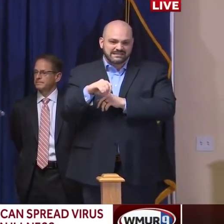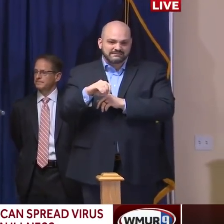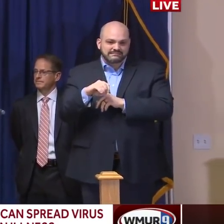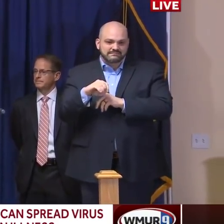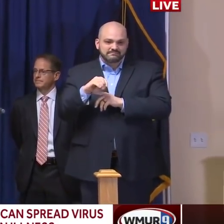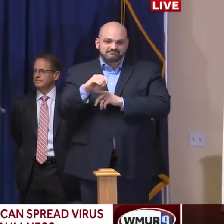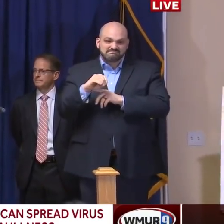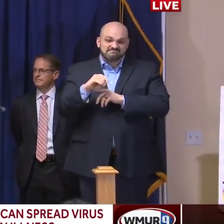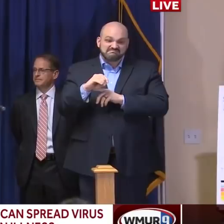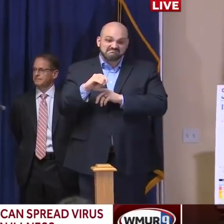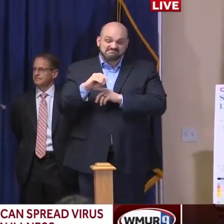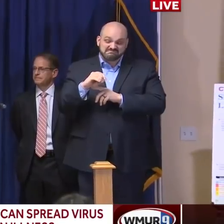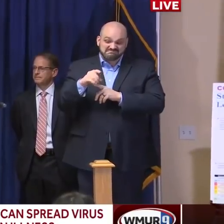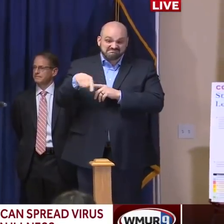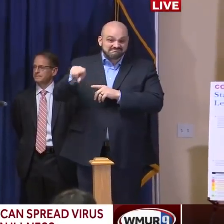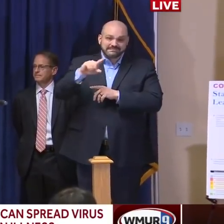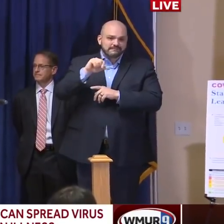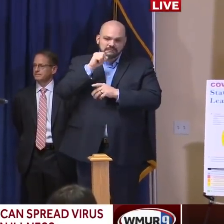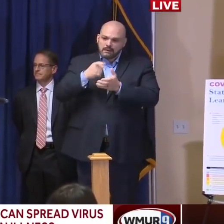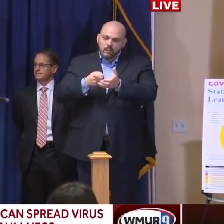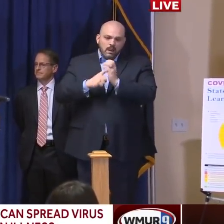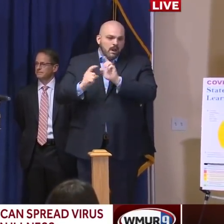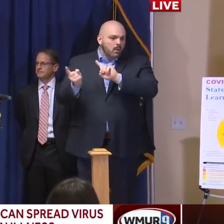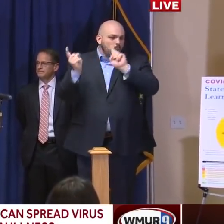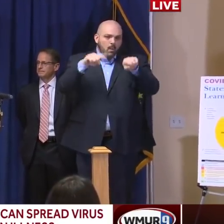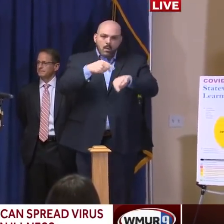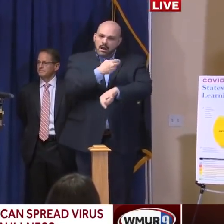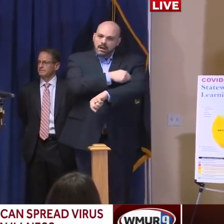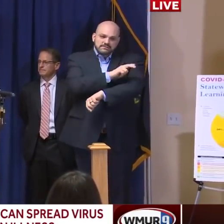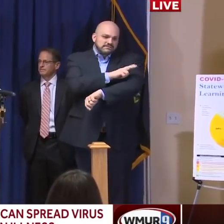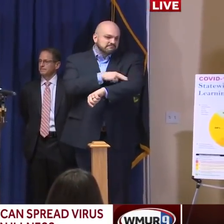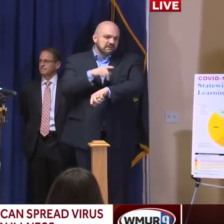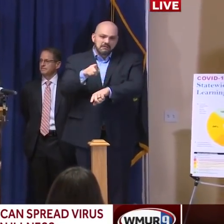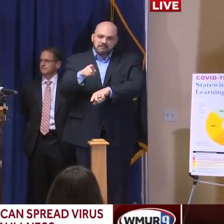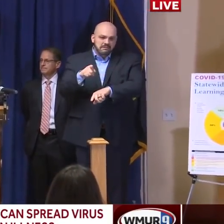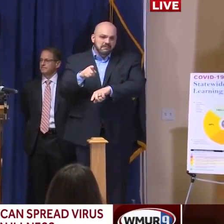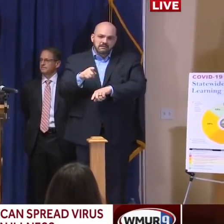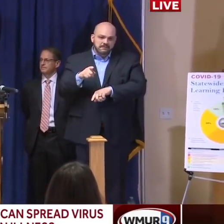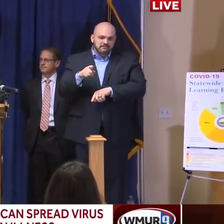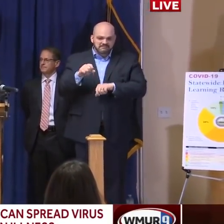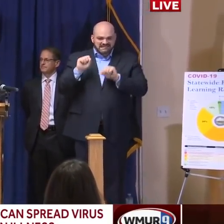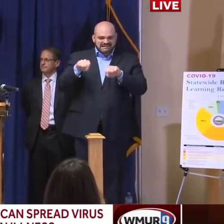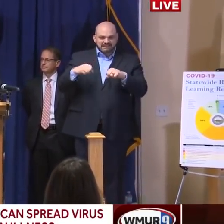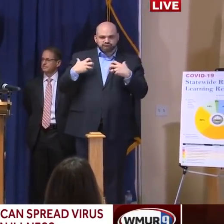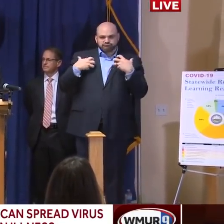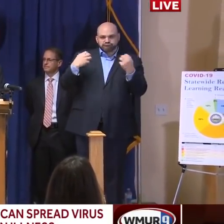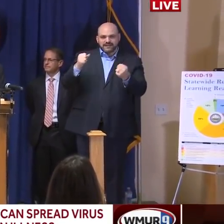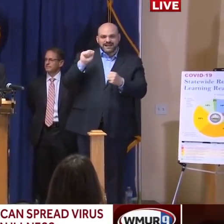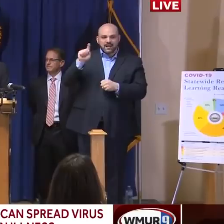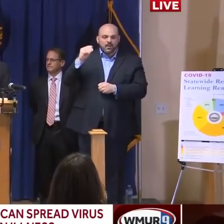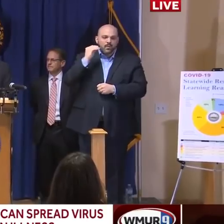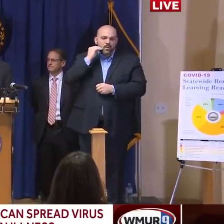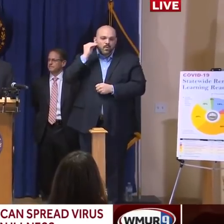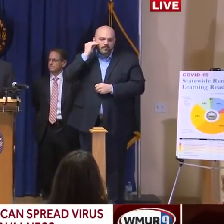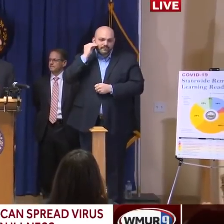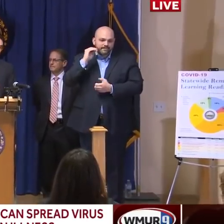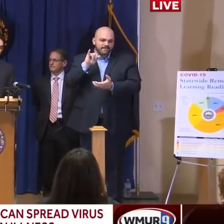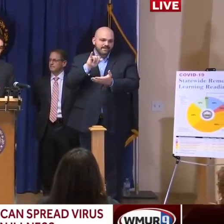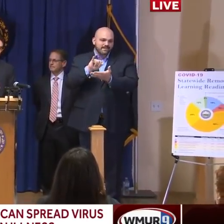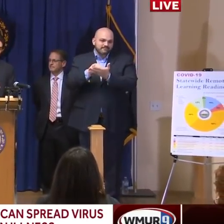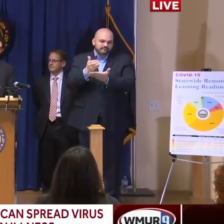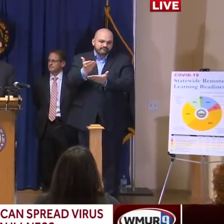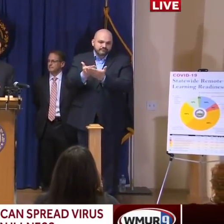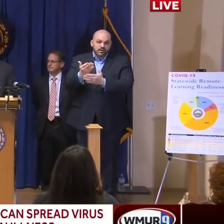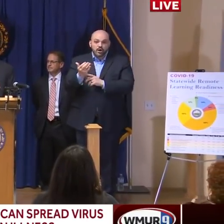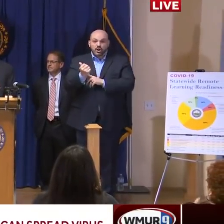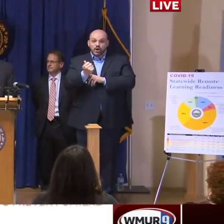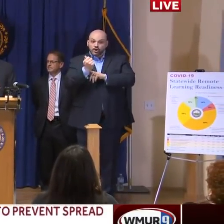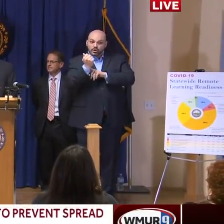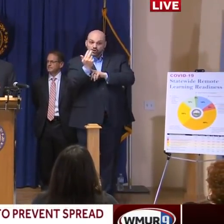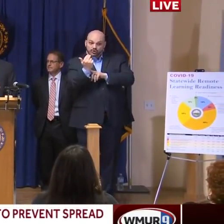MORE THAN 80% OF PEOPLE WHO HAVE BEEN FOUND TO HAVE COVID-19 DO NOT REQUIRE HOSPITALIZATION AND HAVE VERY MILD SYMPTOMS ONLY AND RECOVER AT HOME.